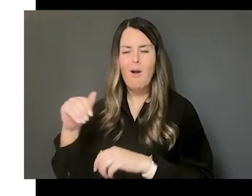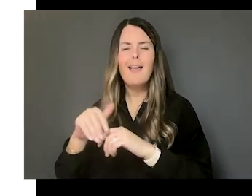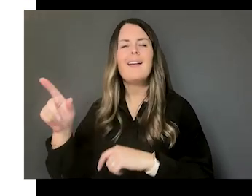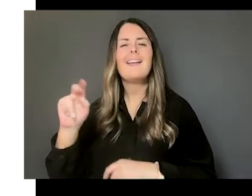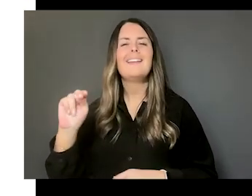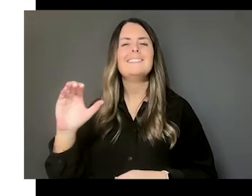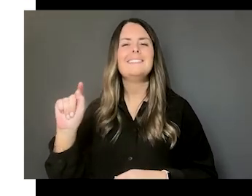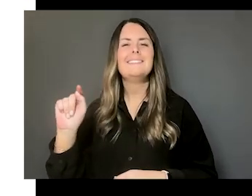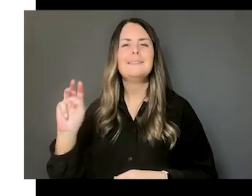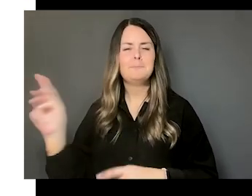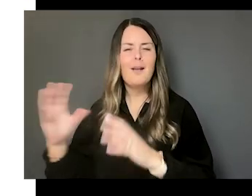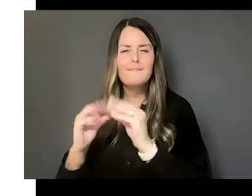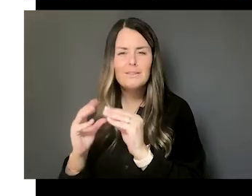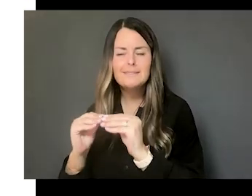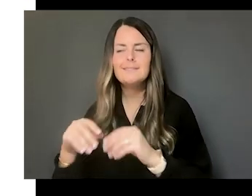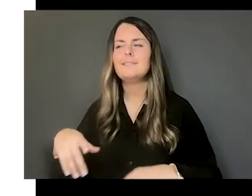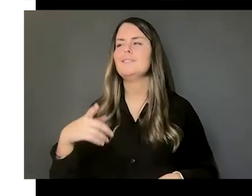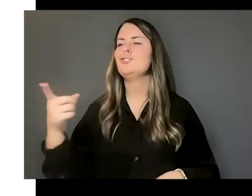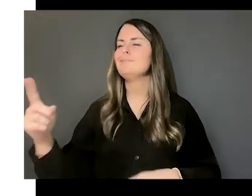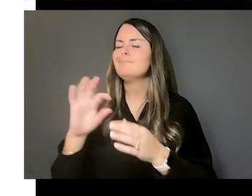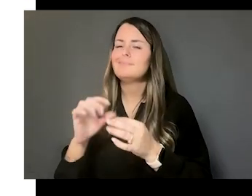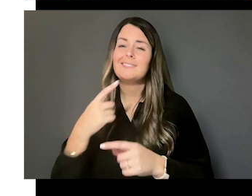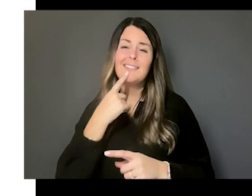and she said that, “Experience changes belief.”